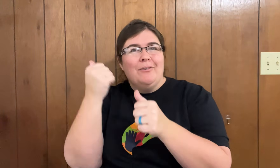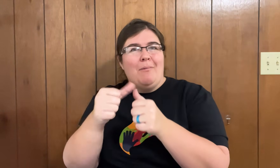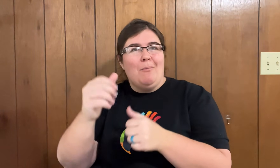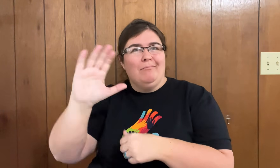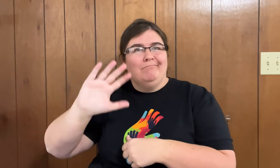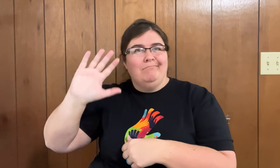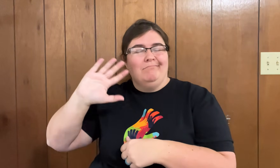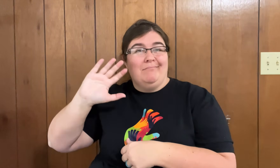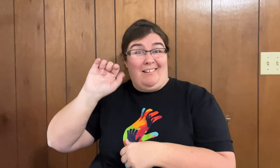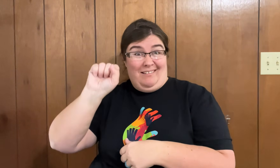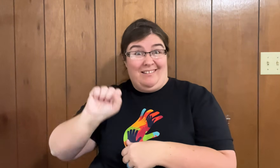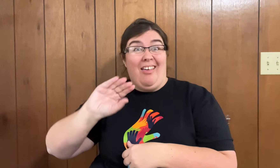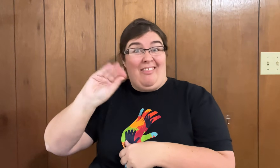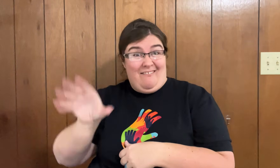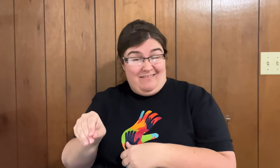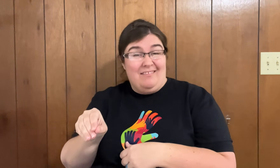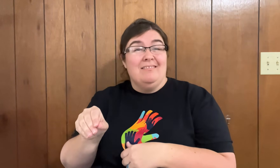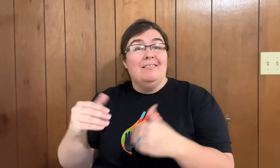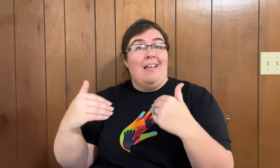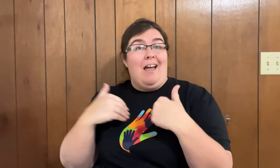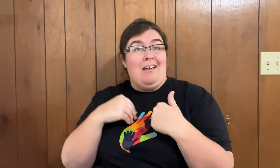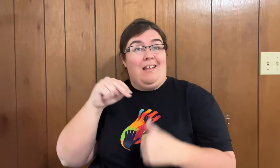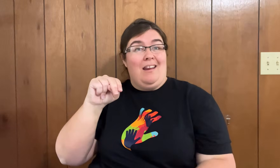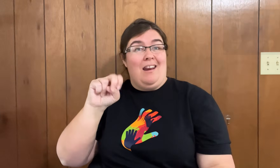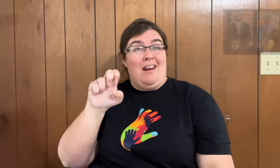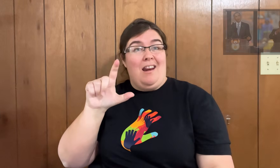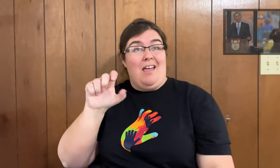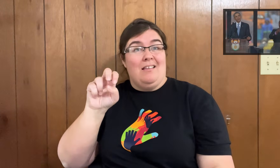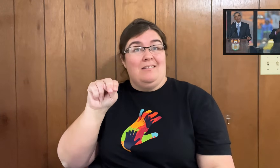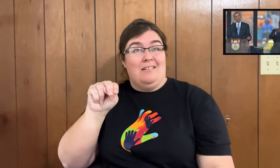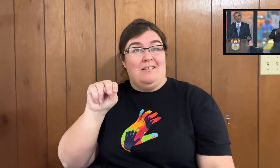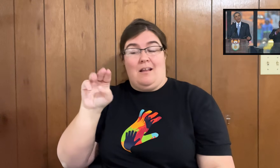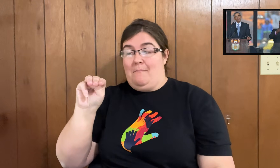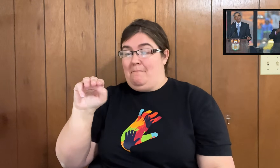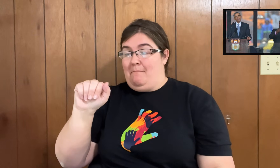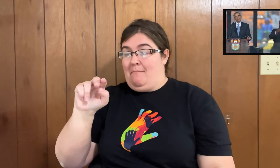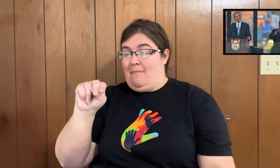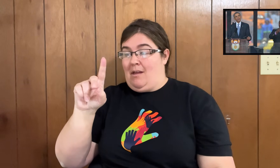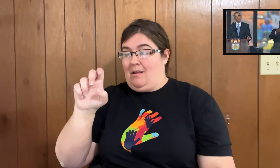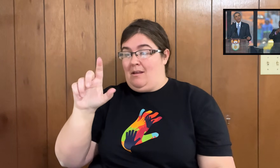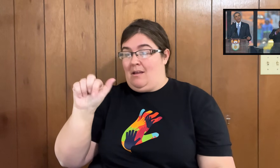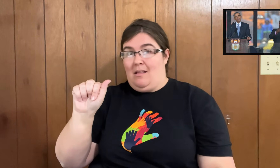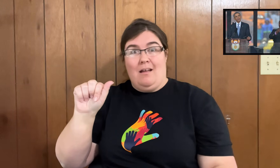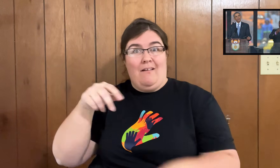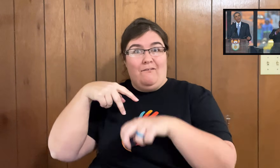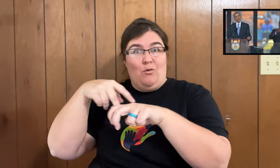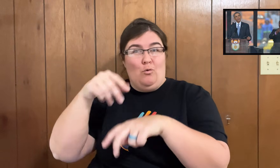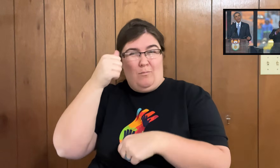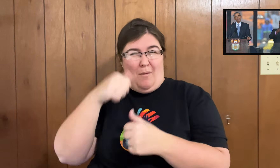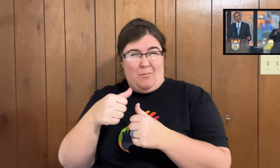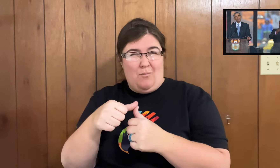Remember back when South Africa had the funeral for Nelson Mandela? And